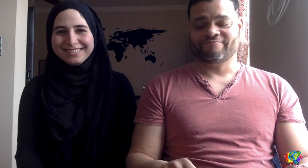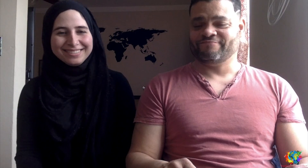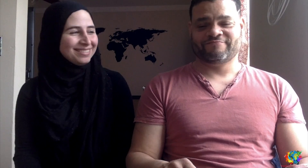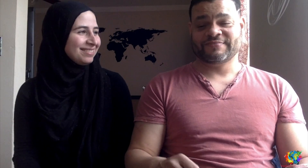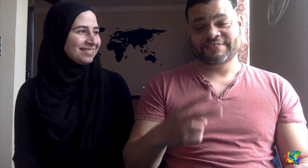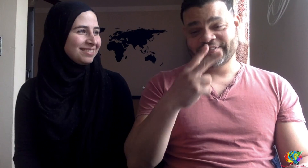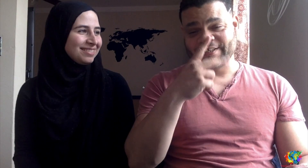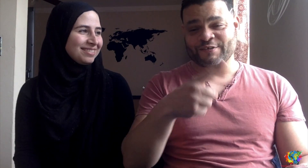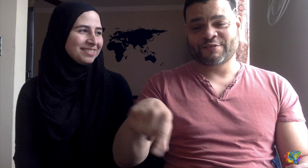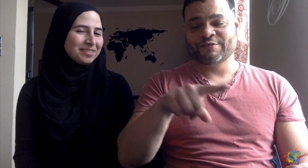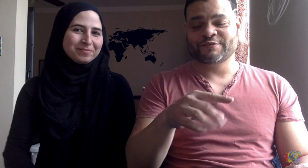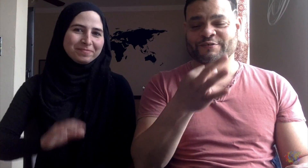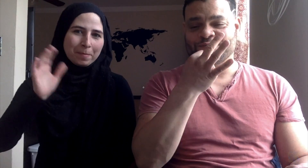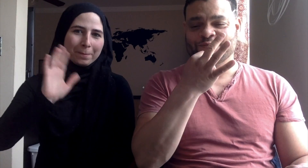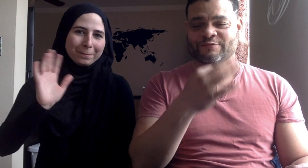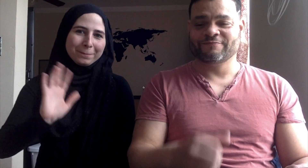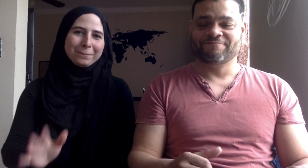Gregory: See you soon! Zee: Bye